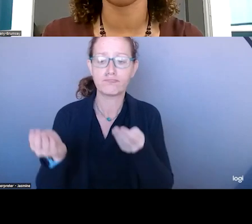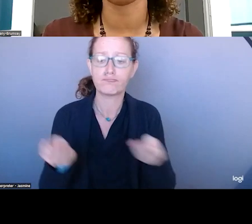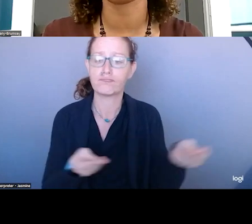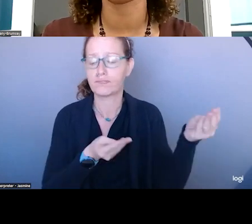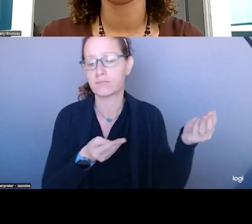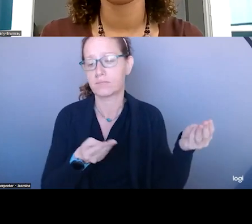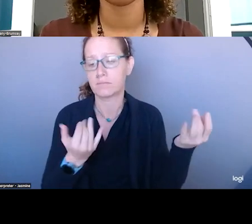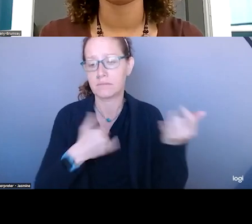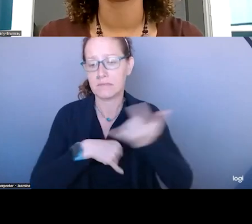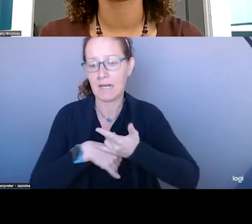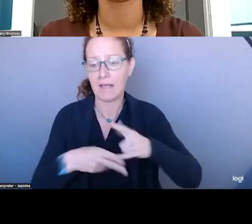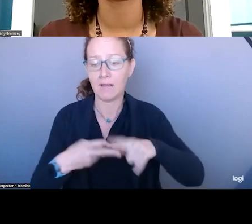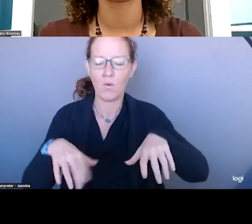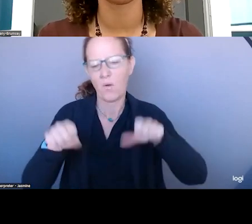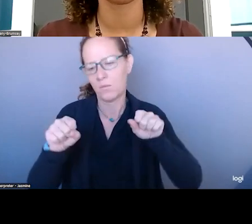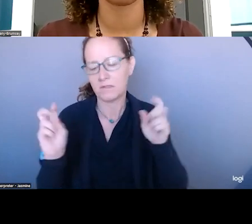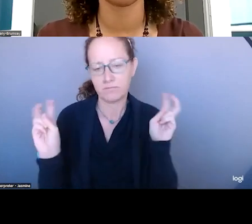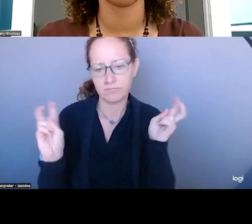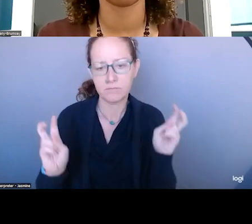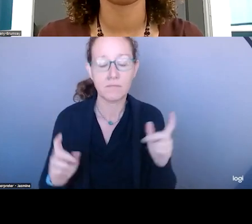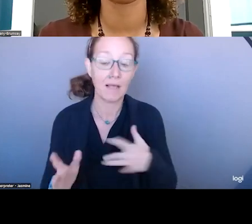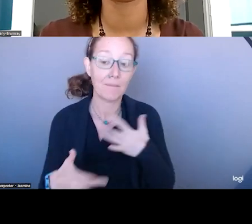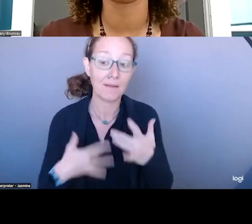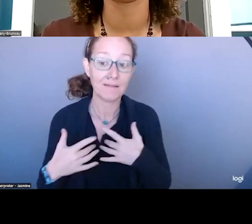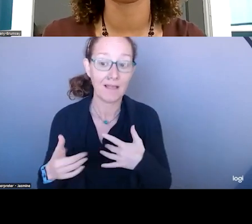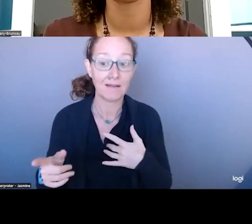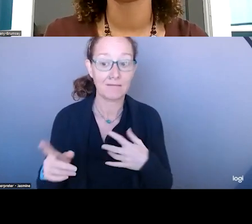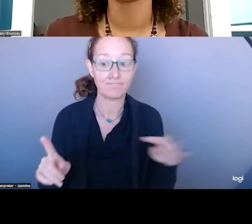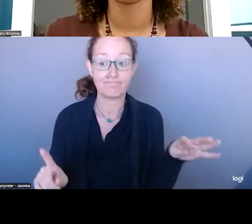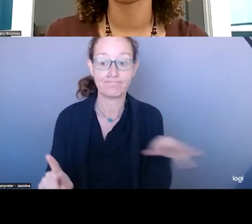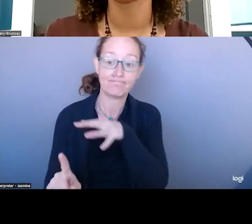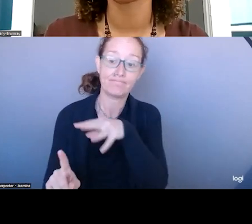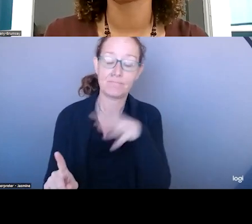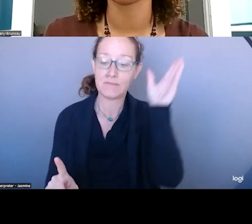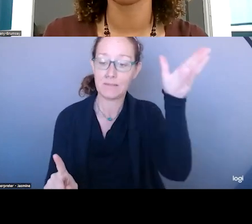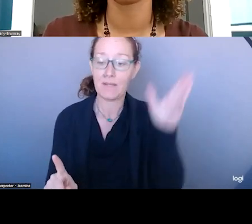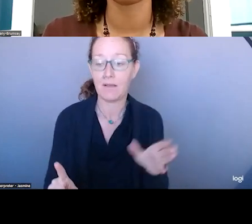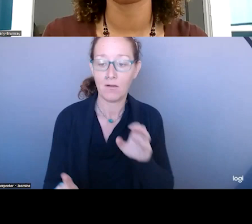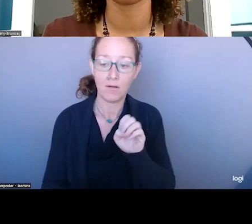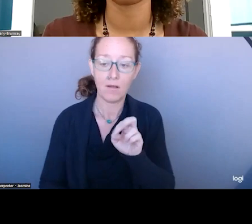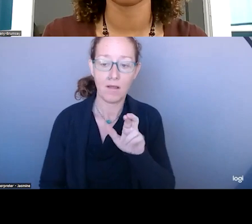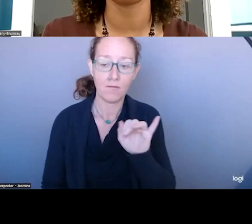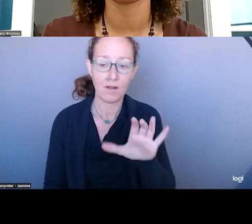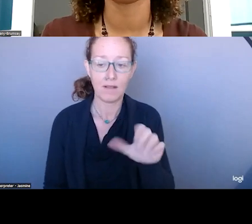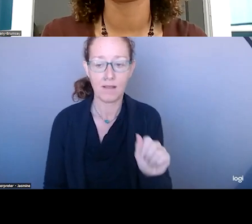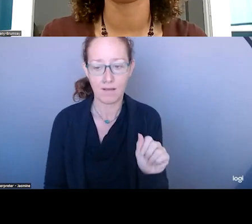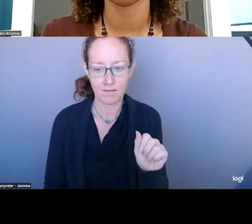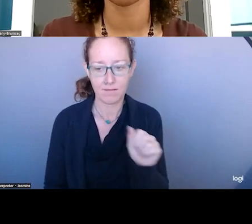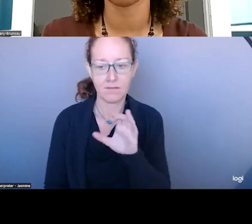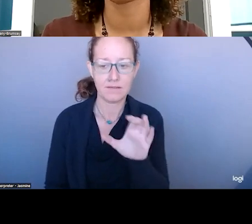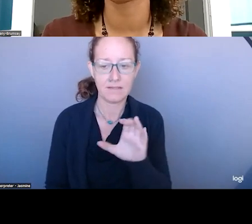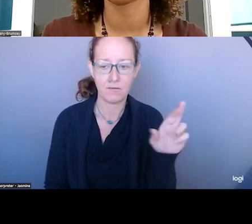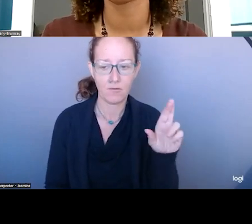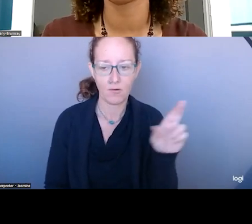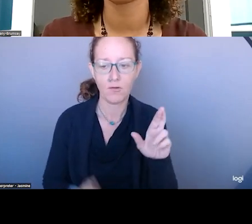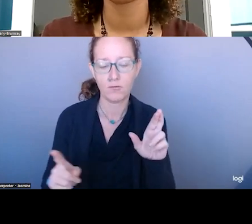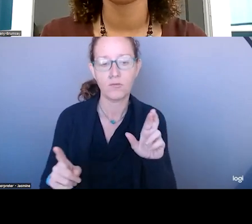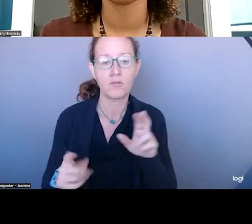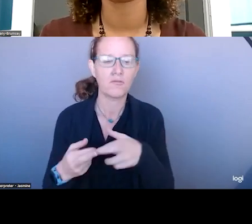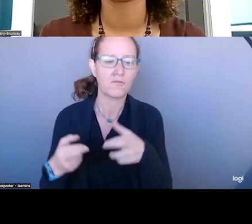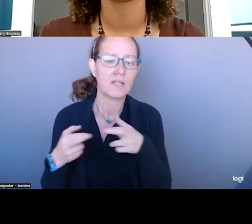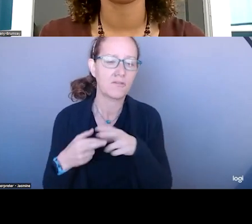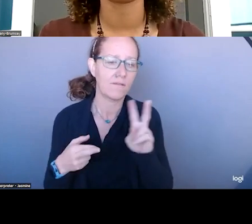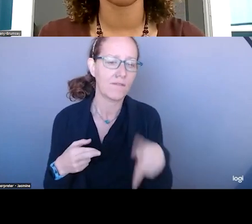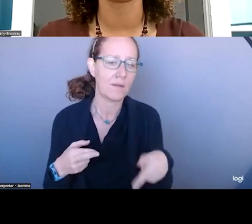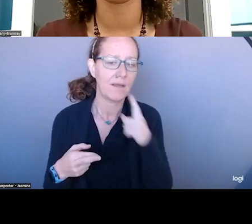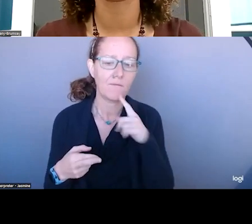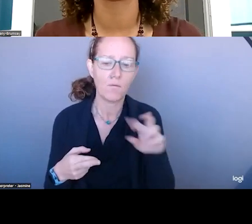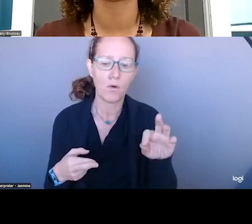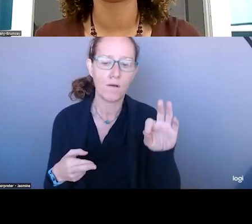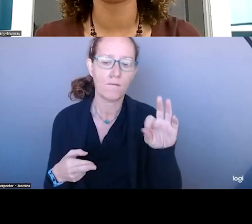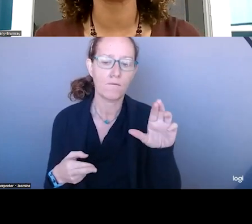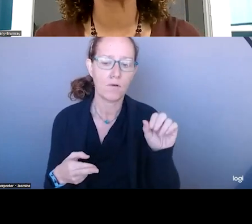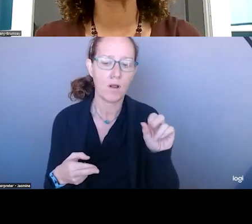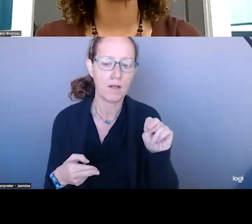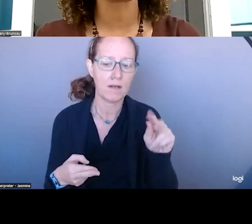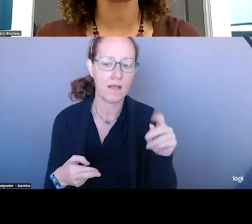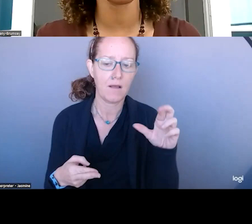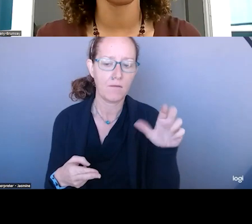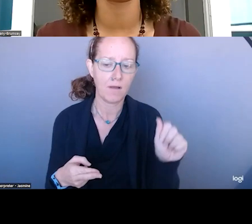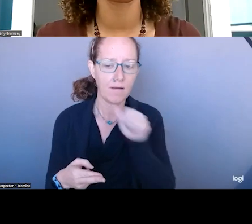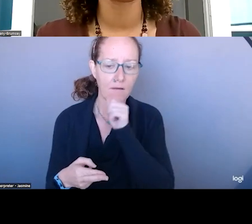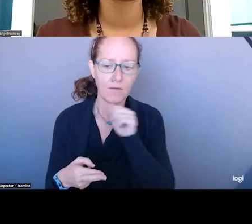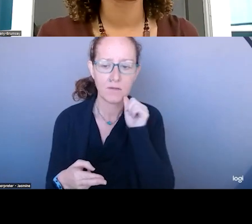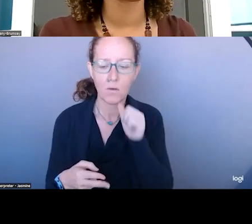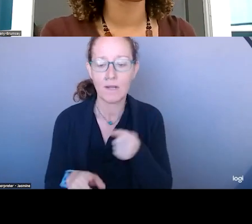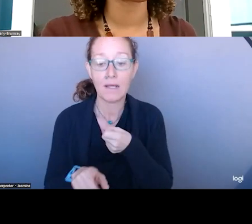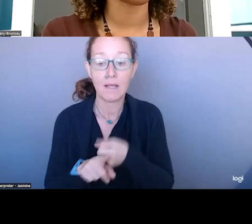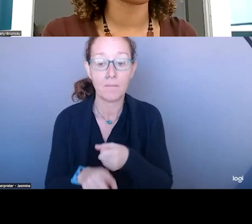FROM THE ERICA CHESTNUT WHO IS FROM LA FRONTERA. . SHE WILL BE